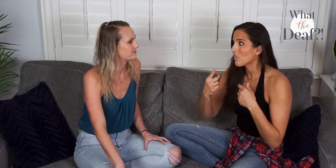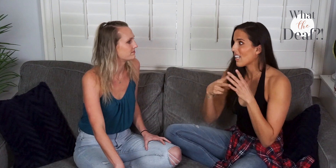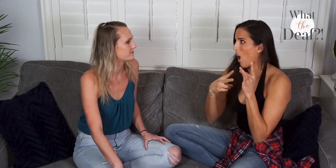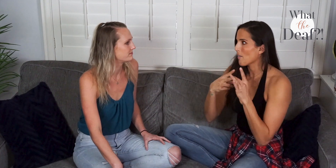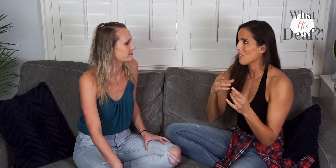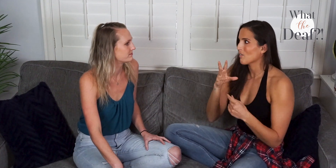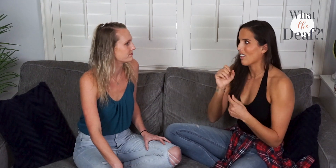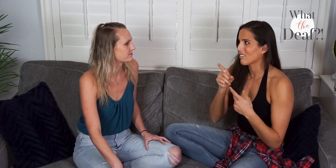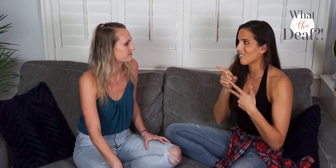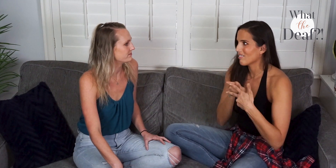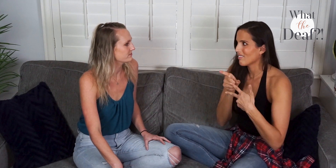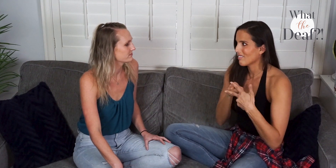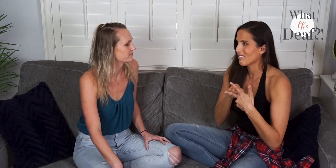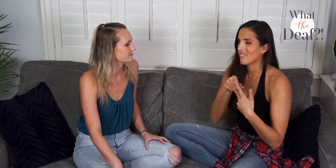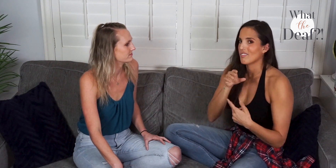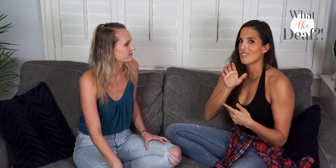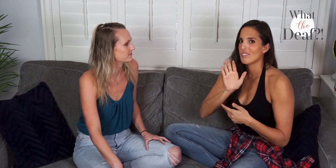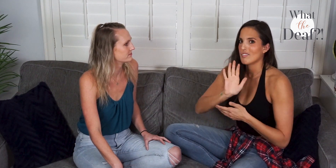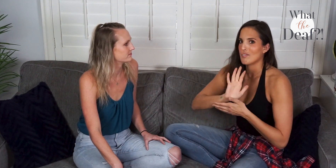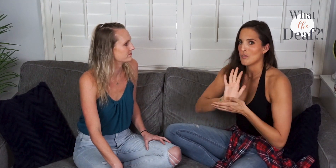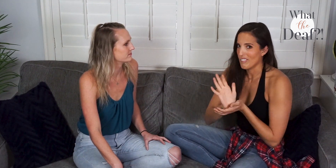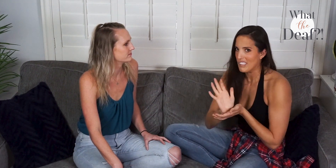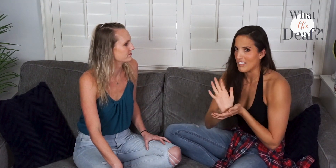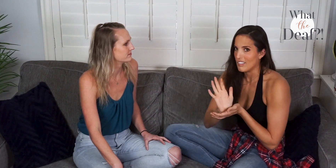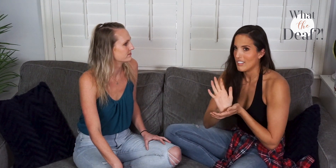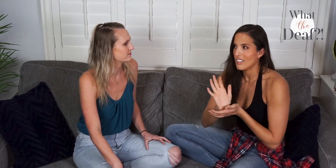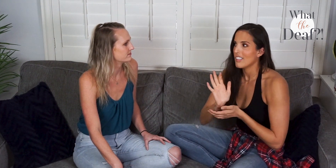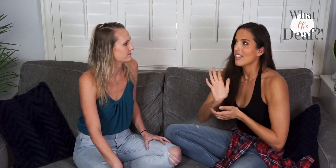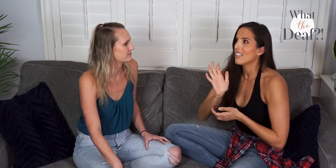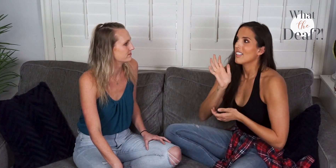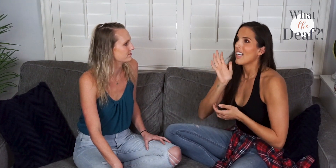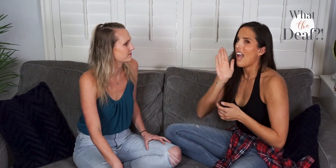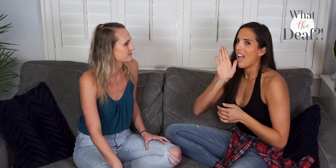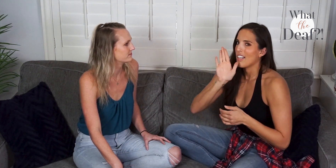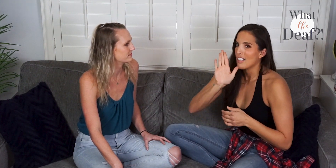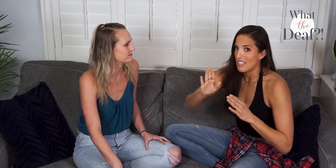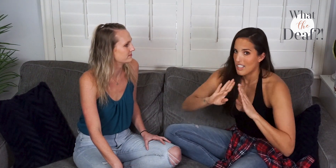So the only option was a movie at his house.